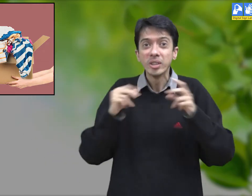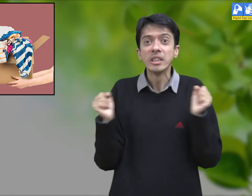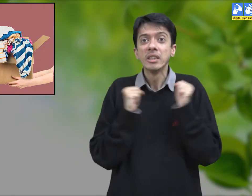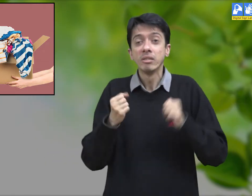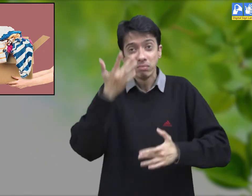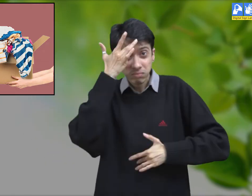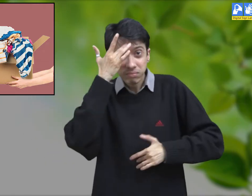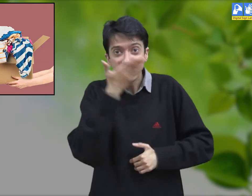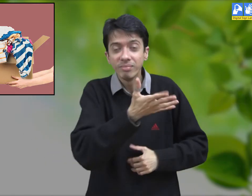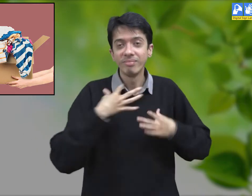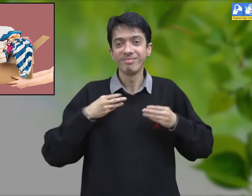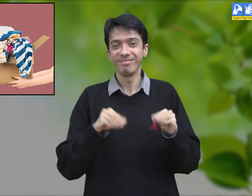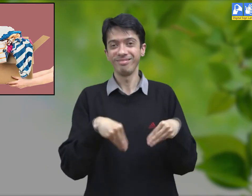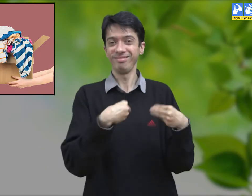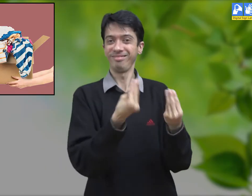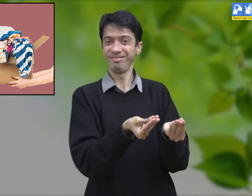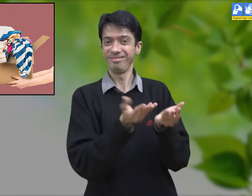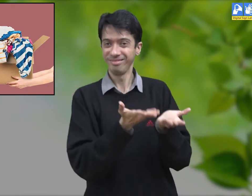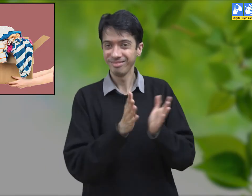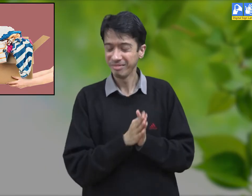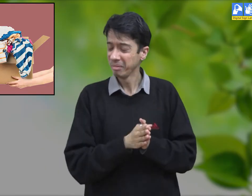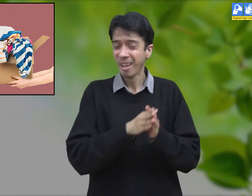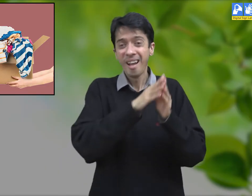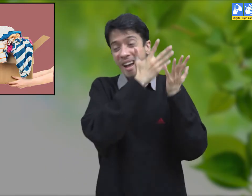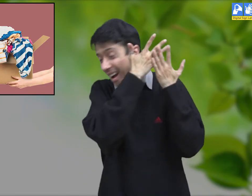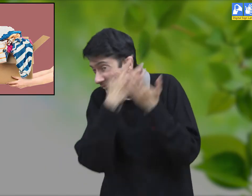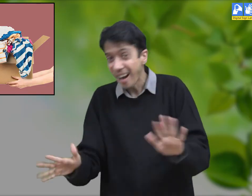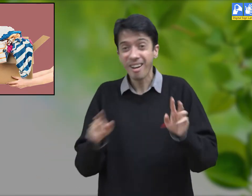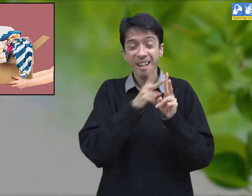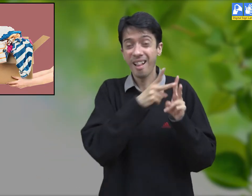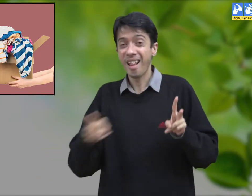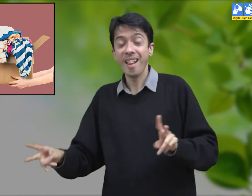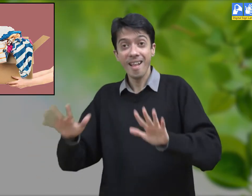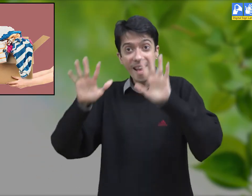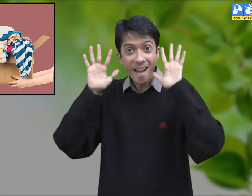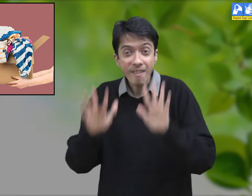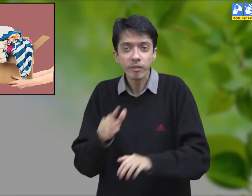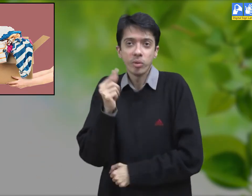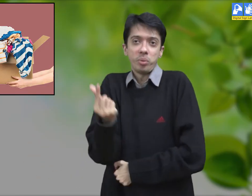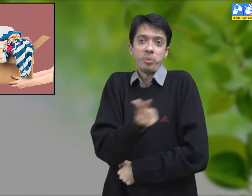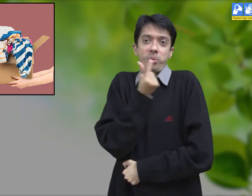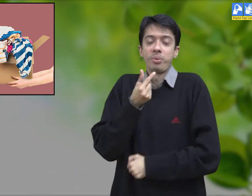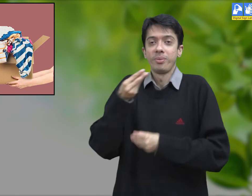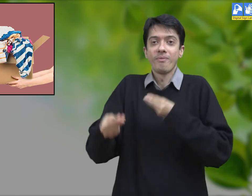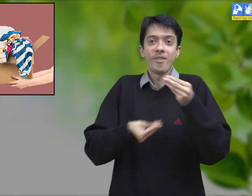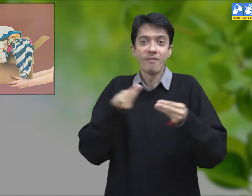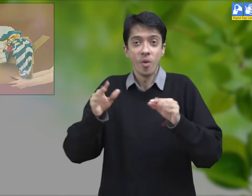Clothes will keep them safe from getting sick. So we must think how to use the things again and again.